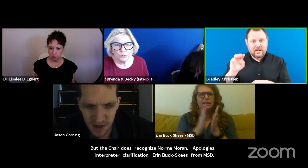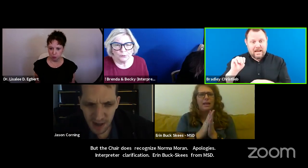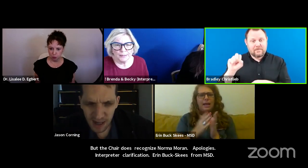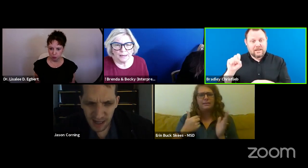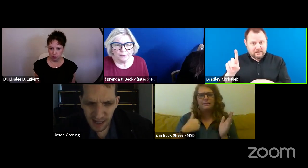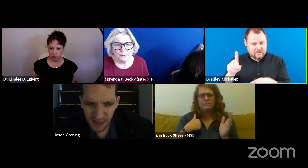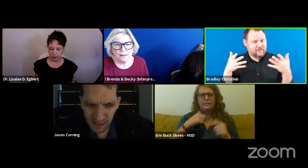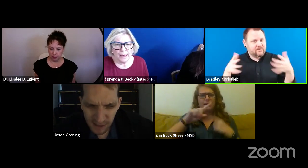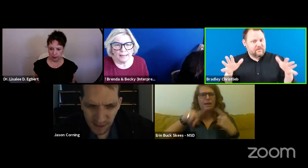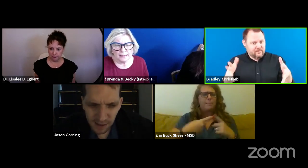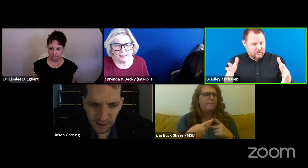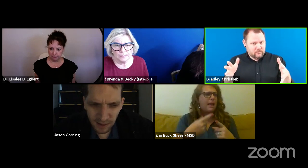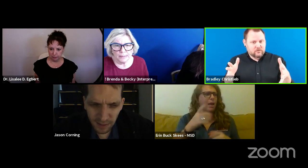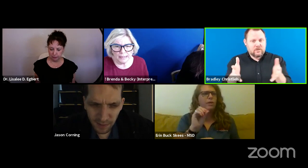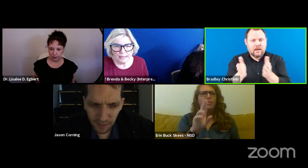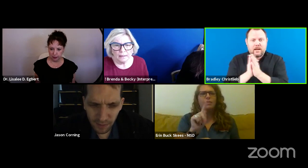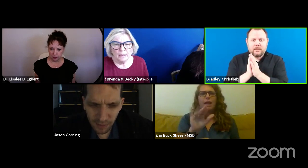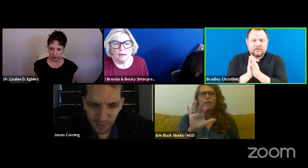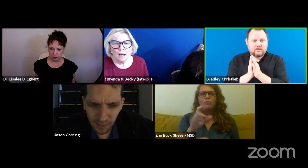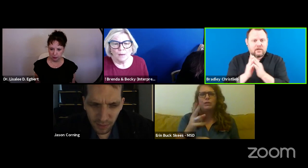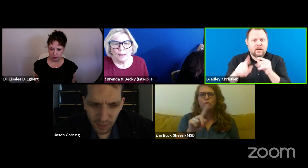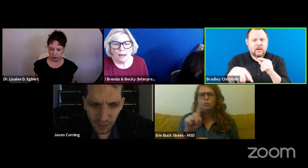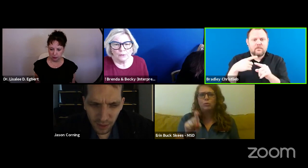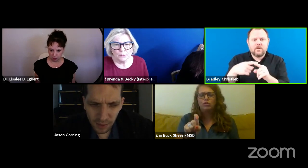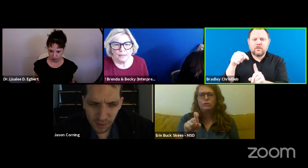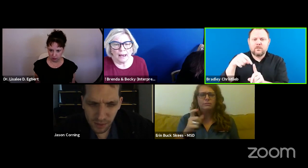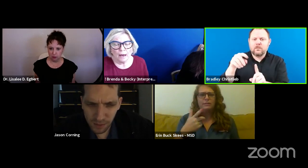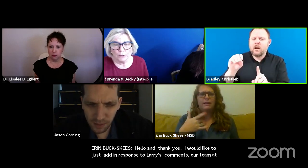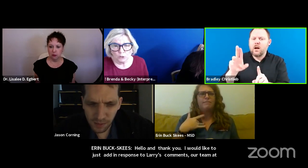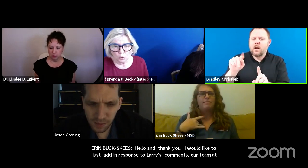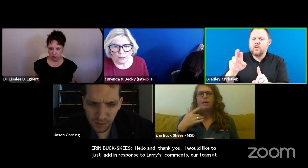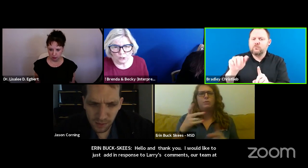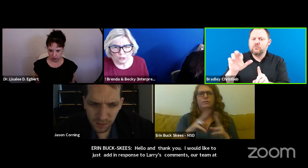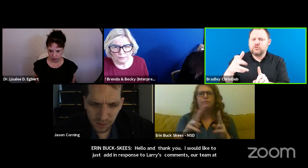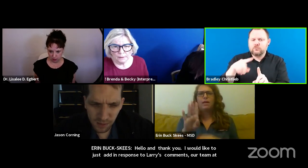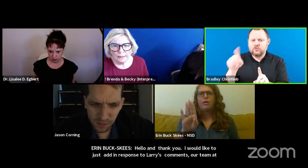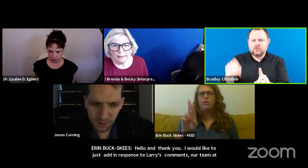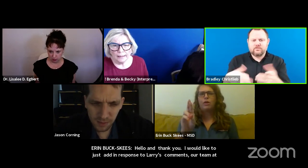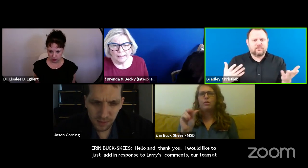for the Deaf asked me about the outreach question.